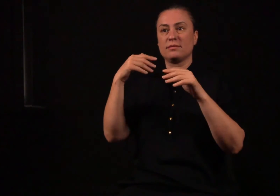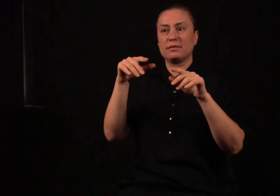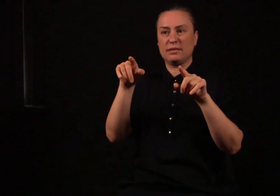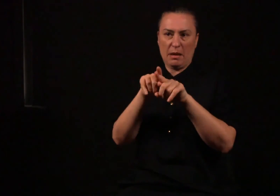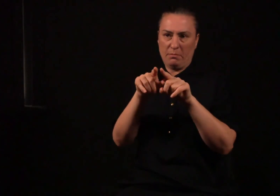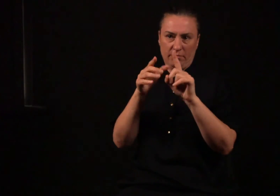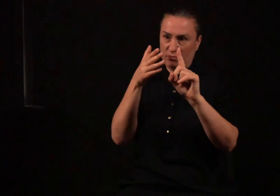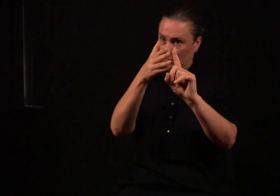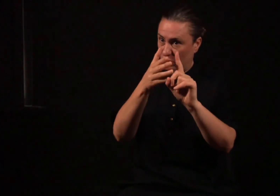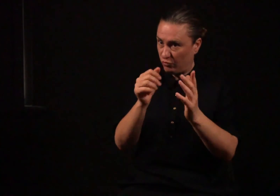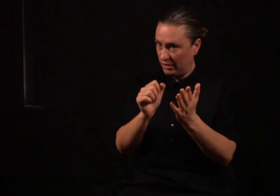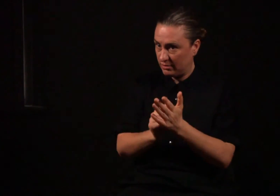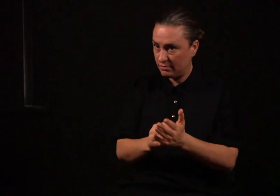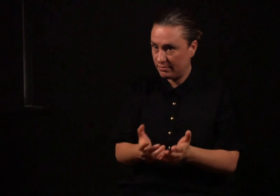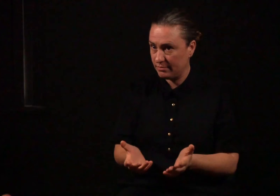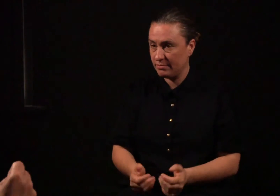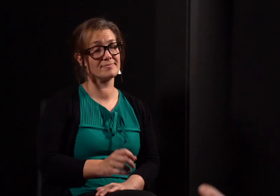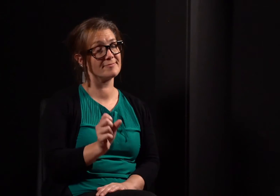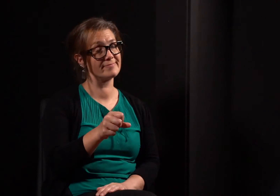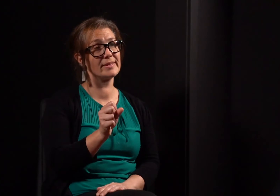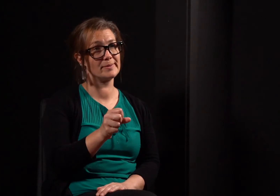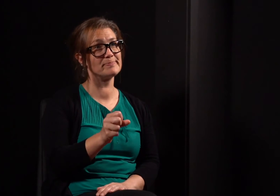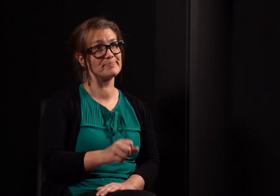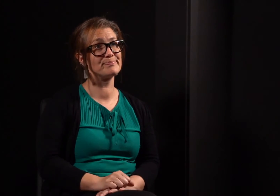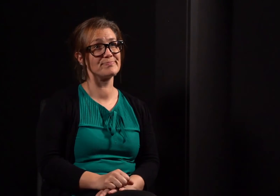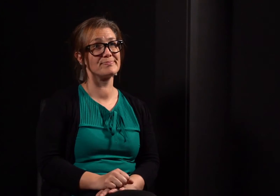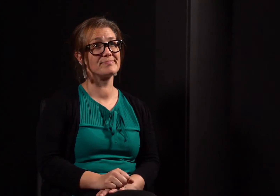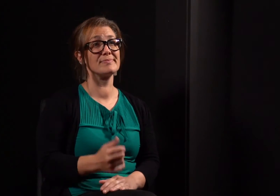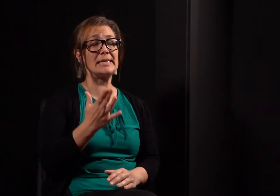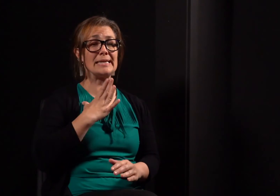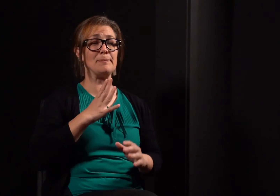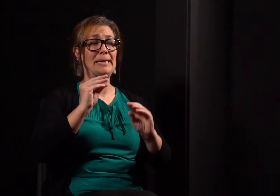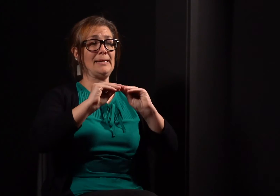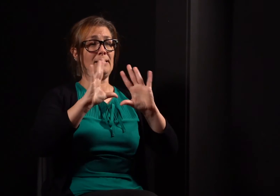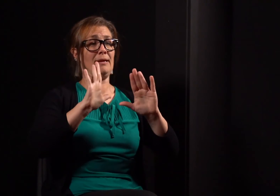It's a responsibility they should share together to work towards the same goal, am I right?